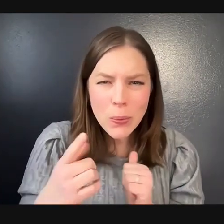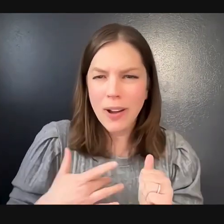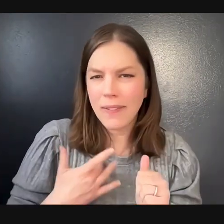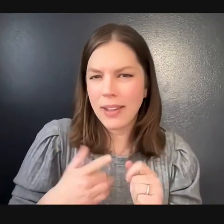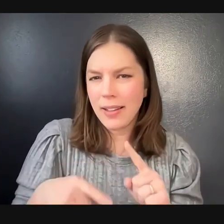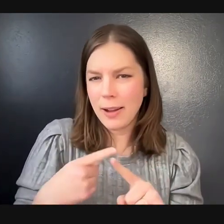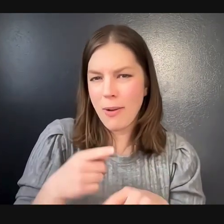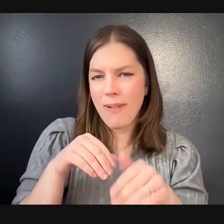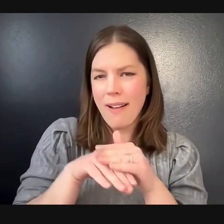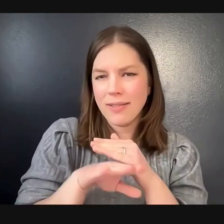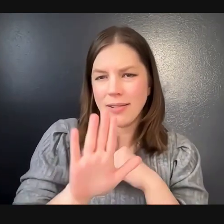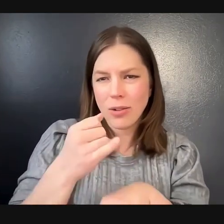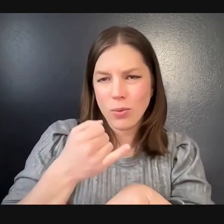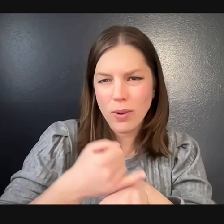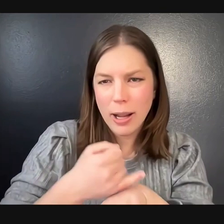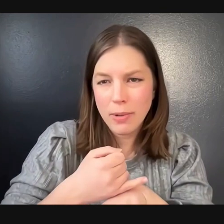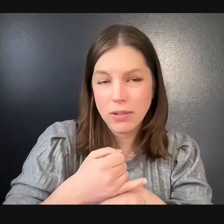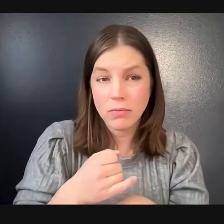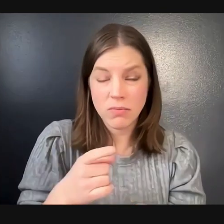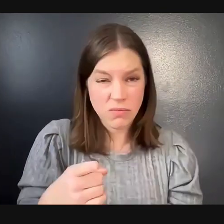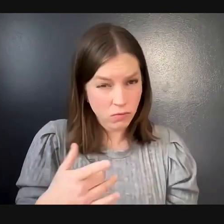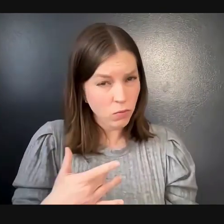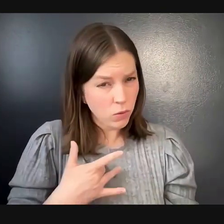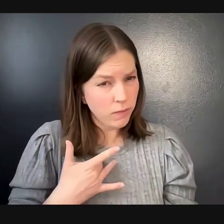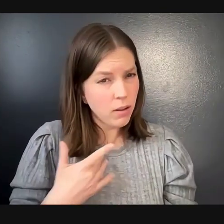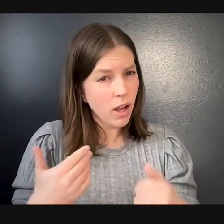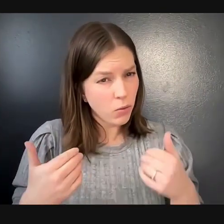I want to see how you're feeling about access on your campus.